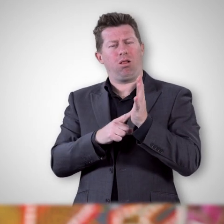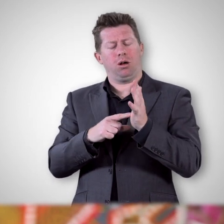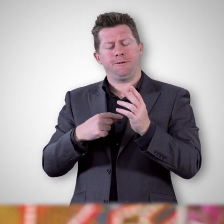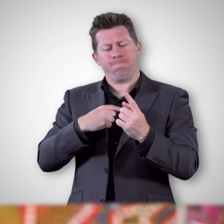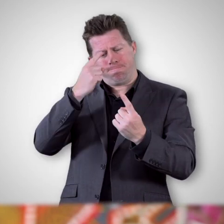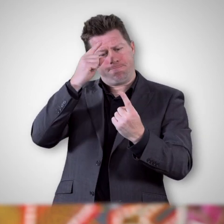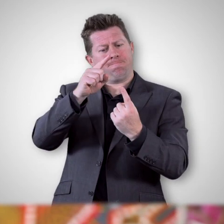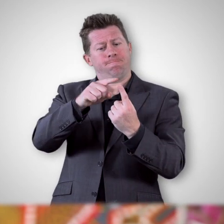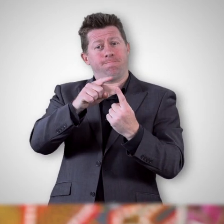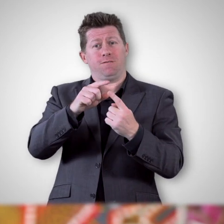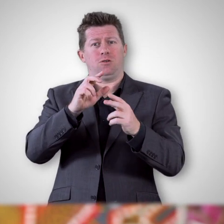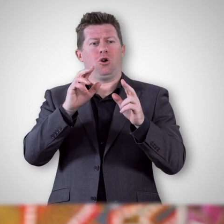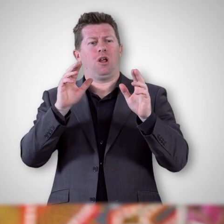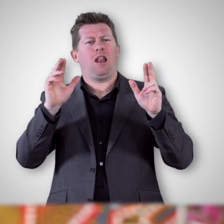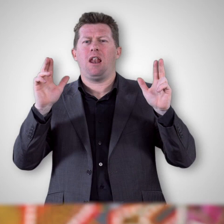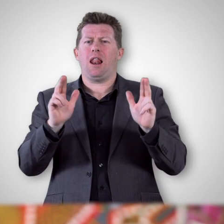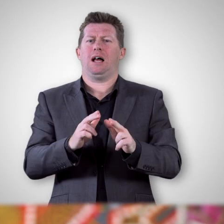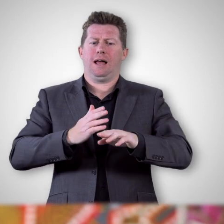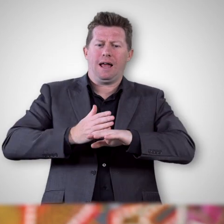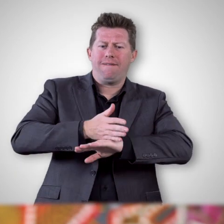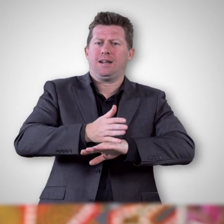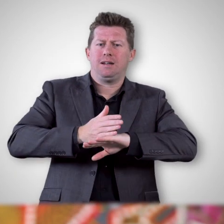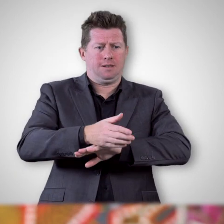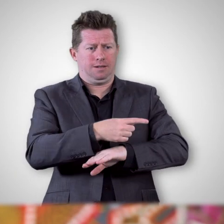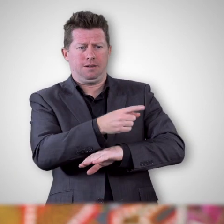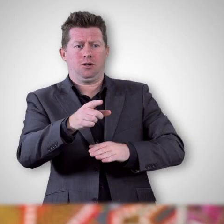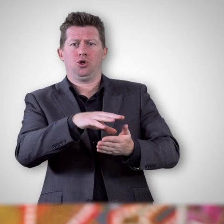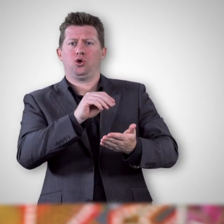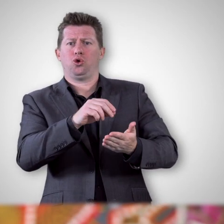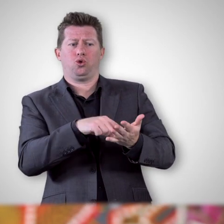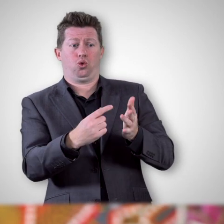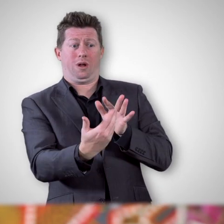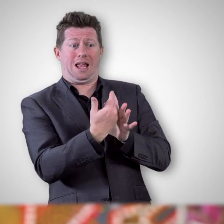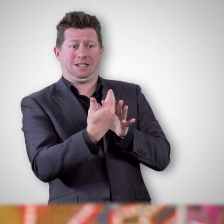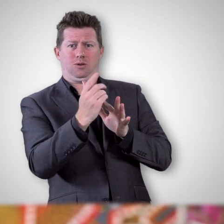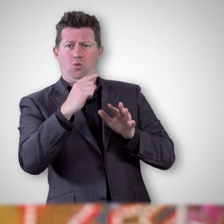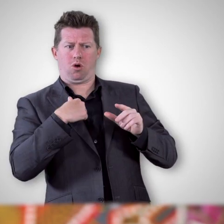The first one is about reducing effort that the students need to make to access my teaching.